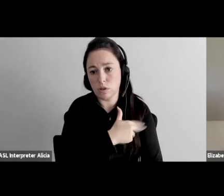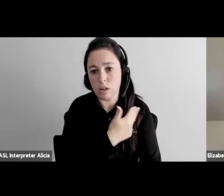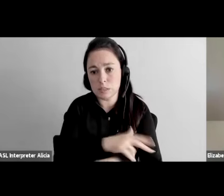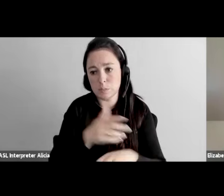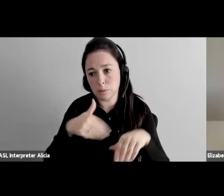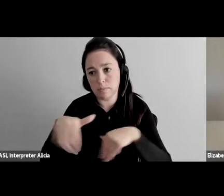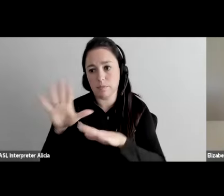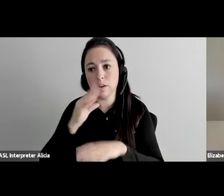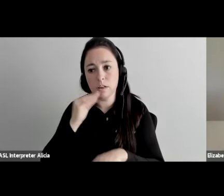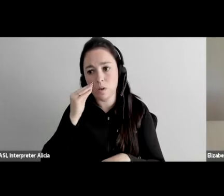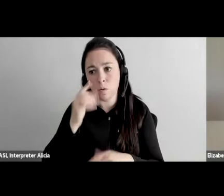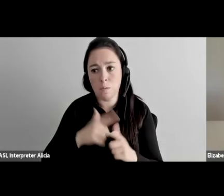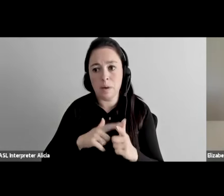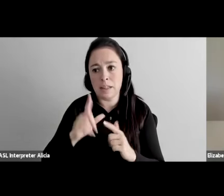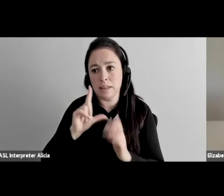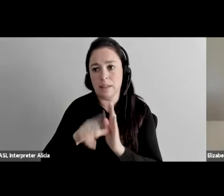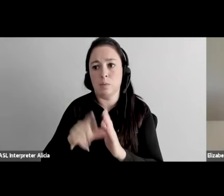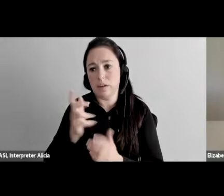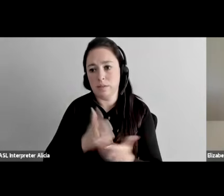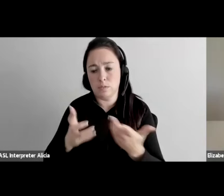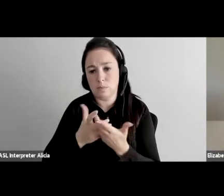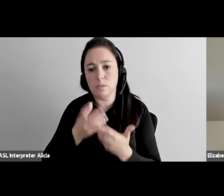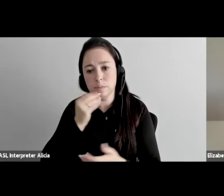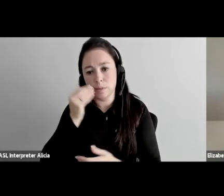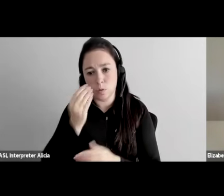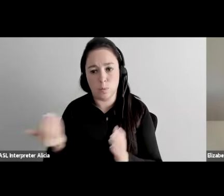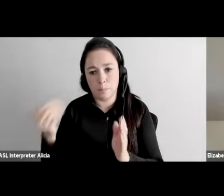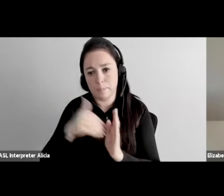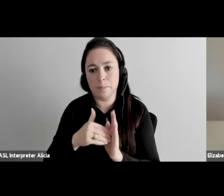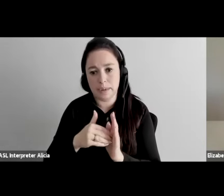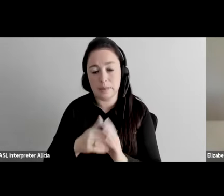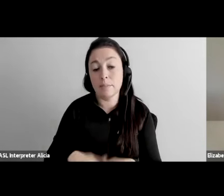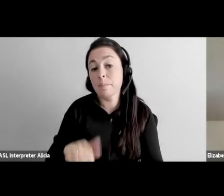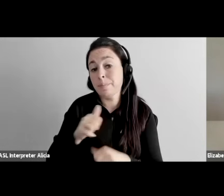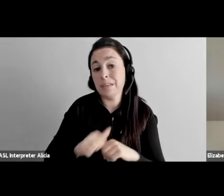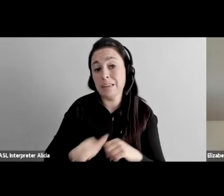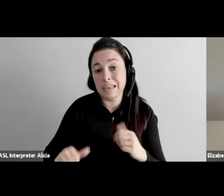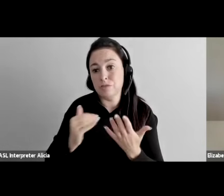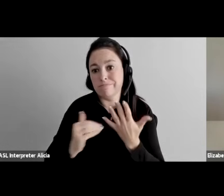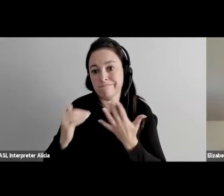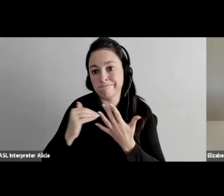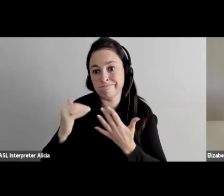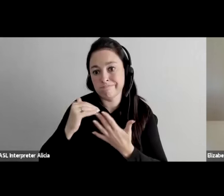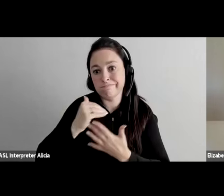other once we got home each sprint each stage brought new challenges and new solutions